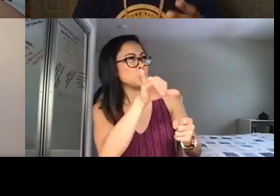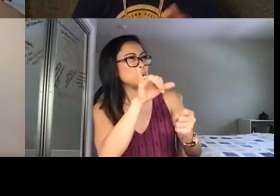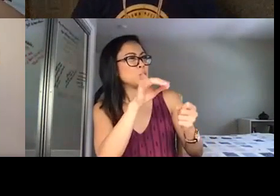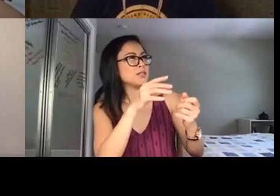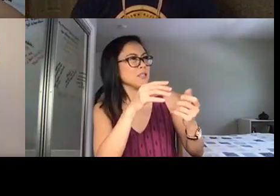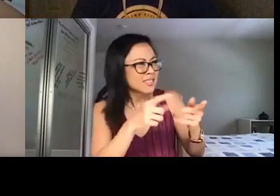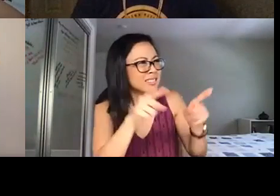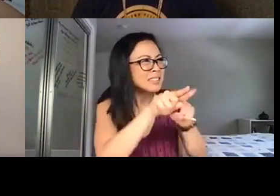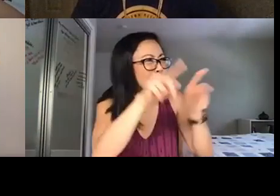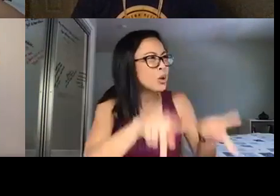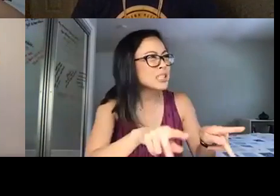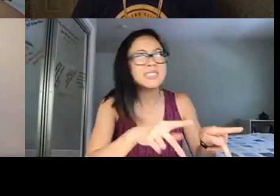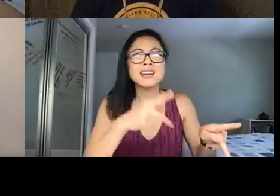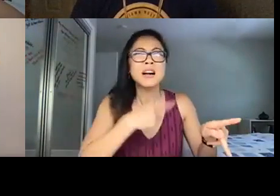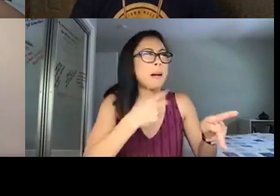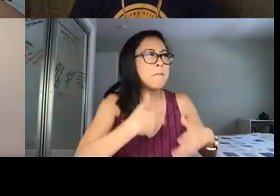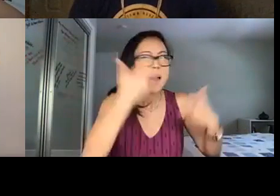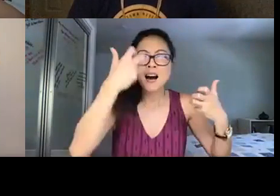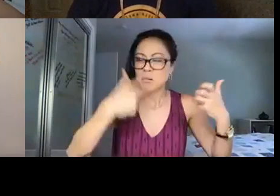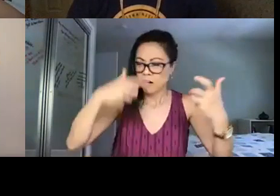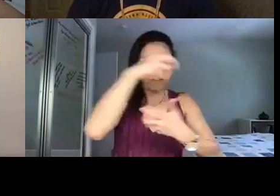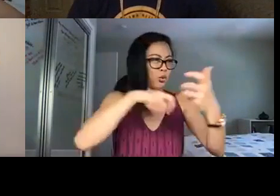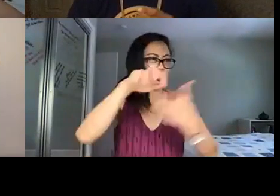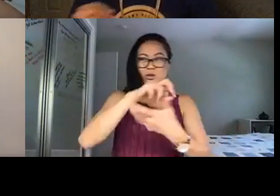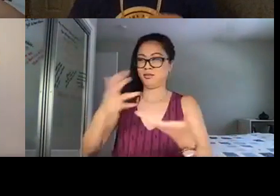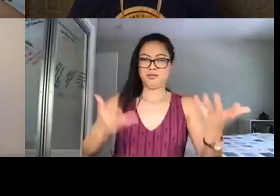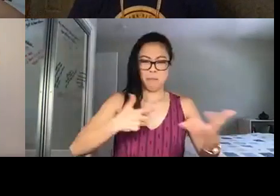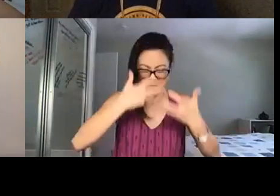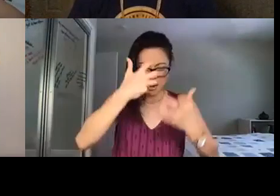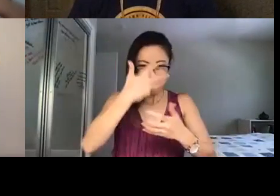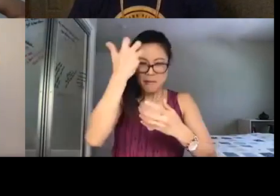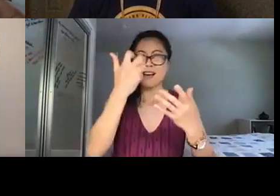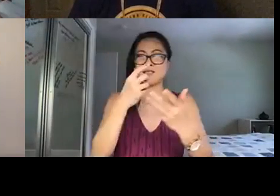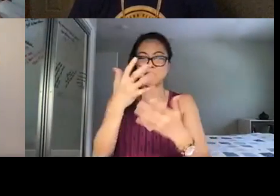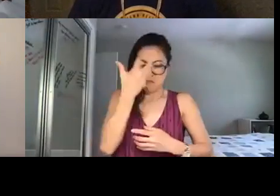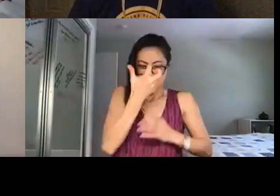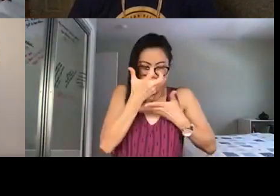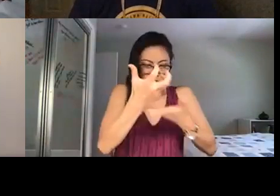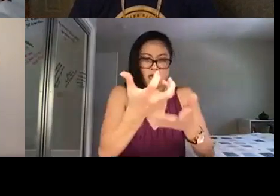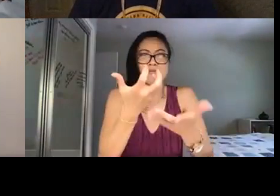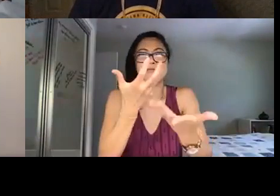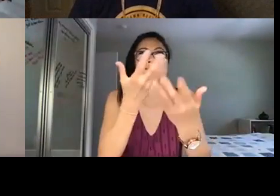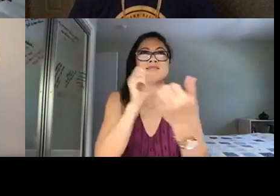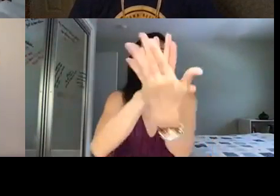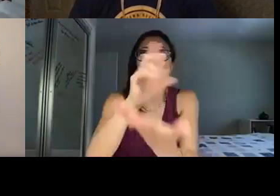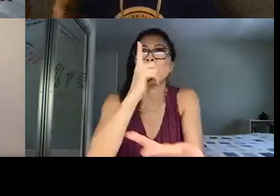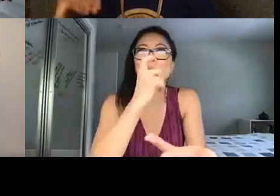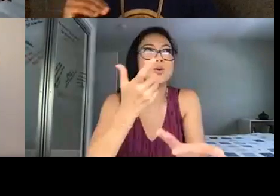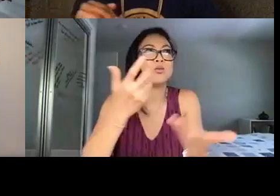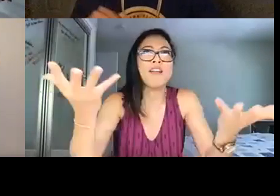I'm like mad at what though? And so once again that gets back into this place for me of dissecting